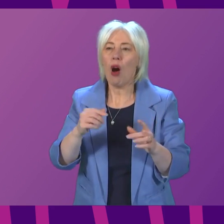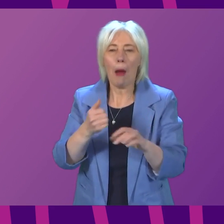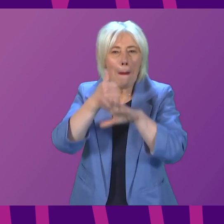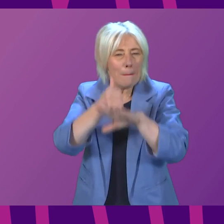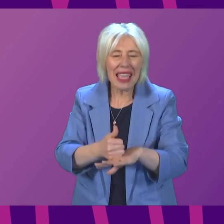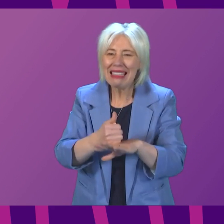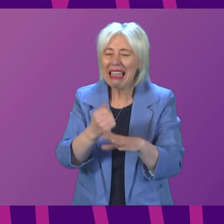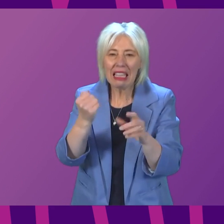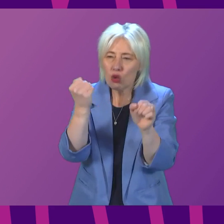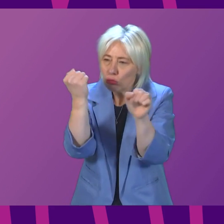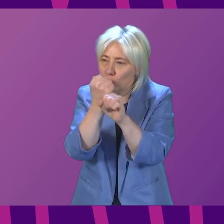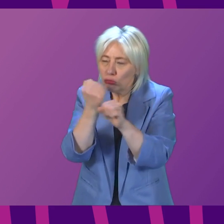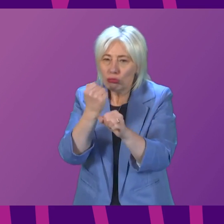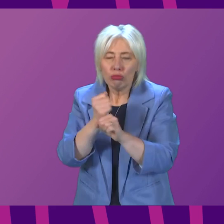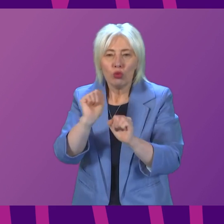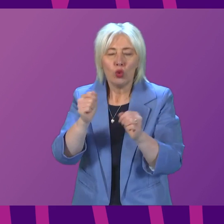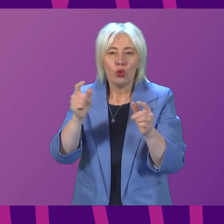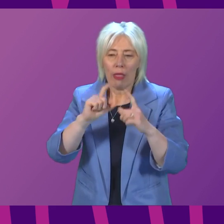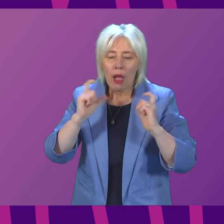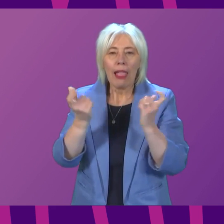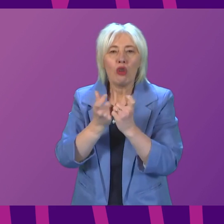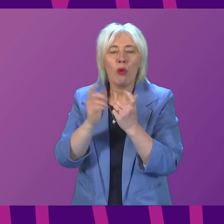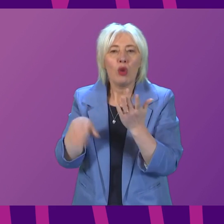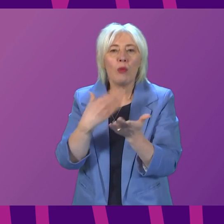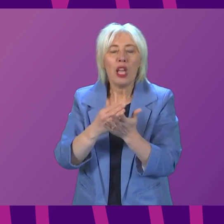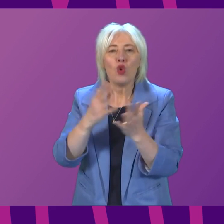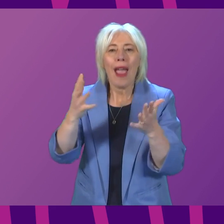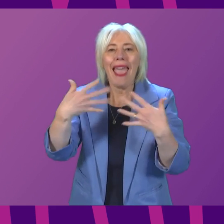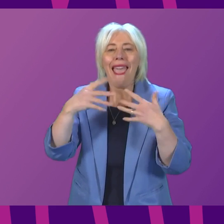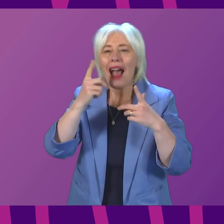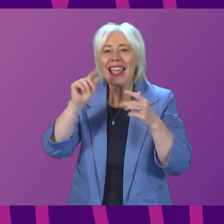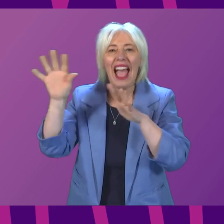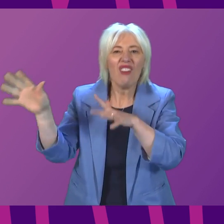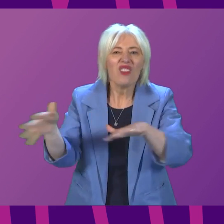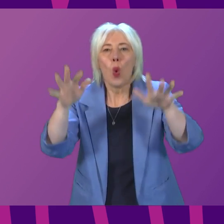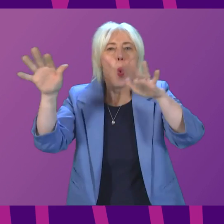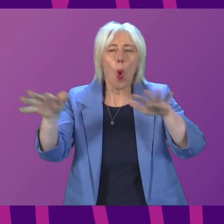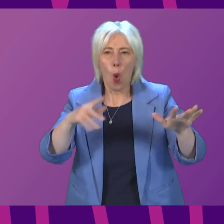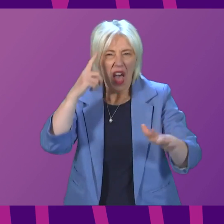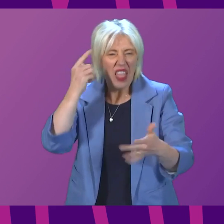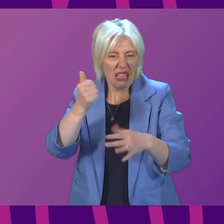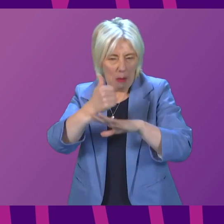of the structure of classrooms—to improve the natural flow of air. That strikes me as basic common sense.